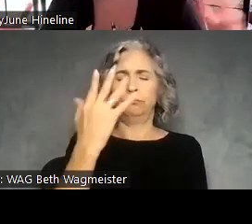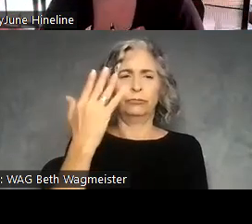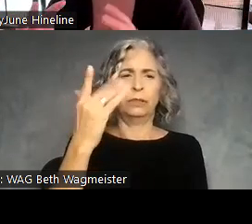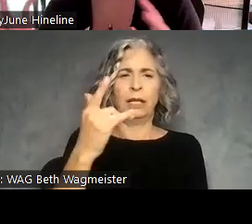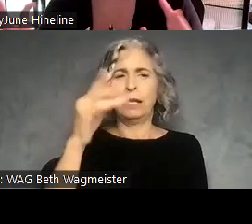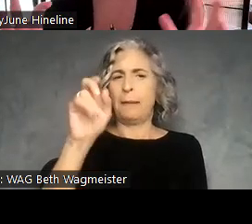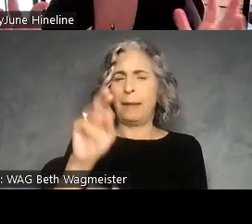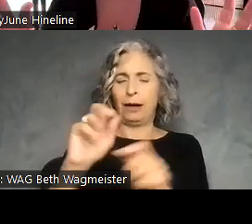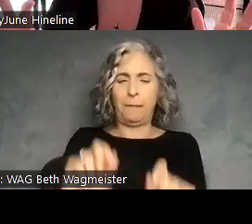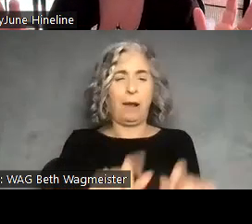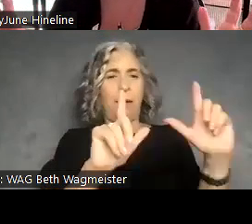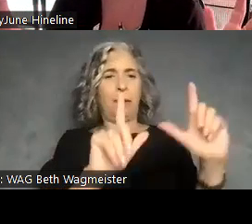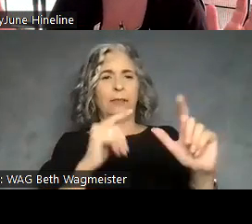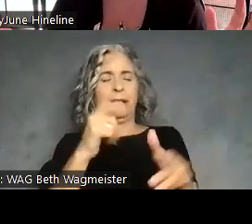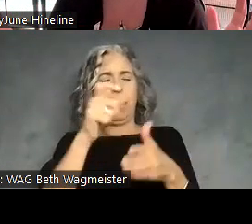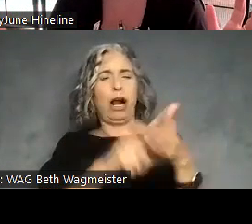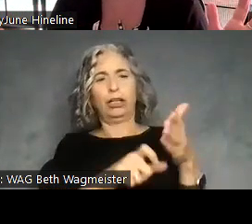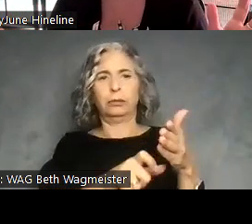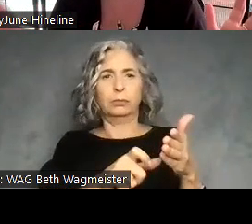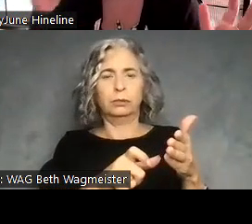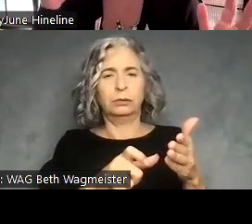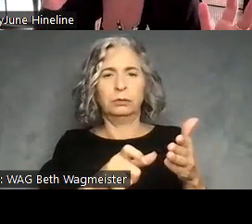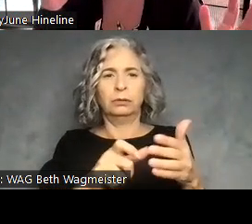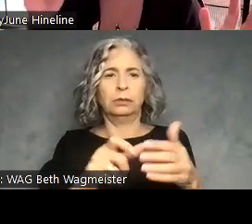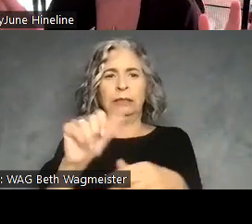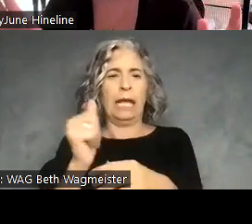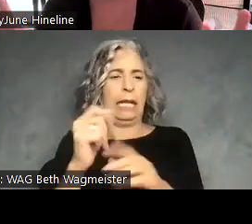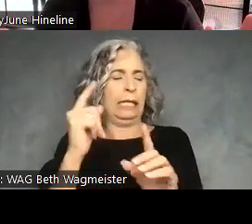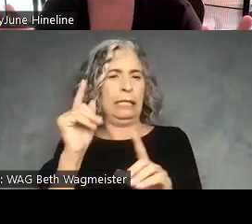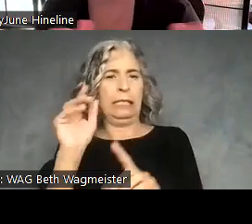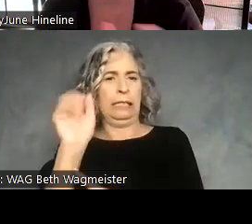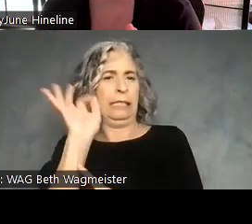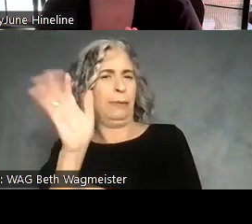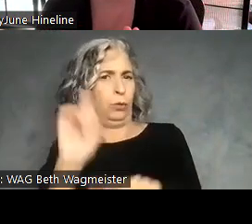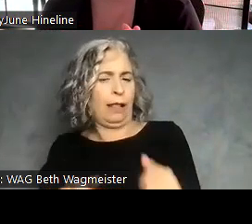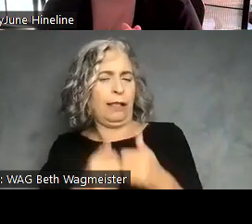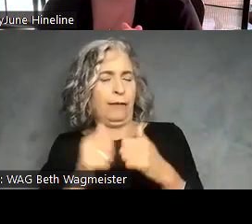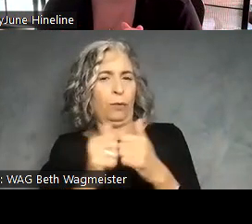taken five minutes to figure out if a picture had alternative text turned into a learning